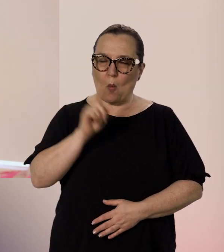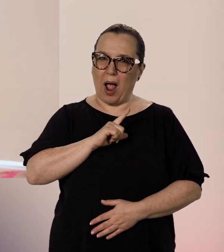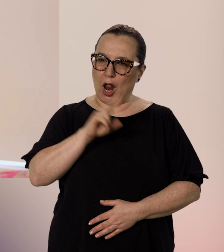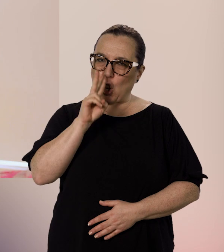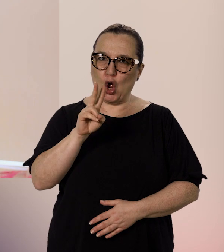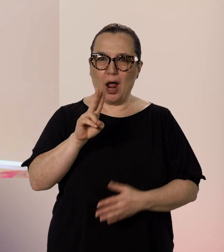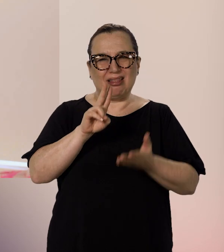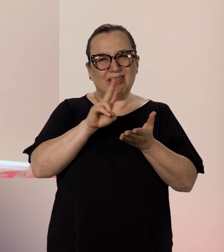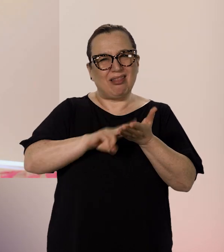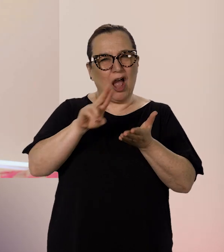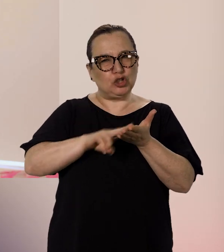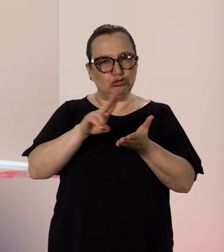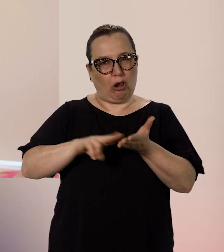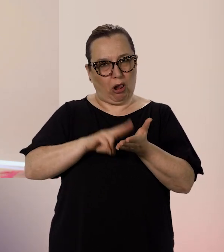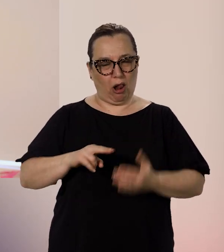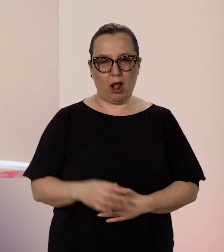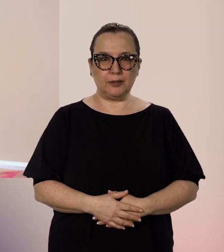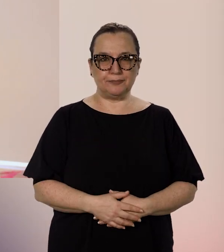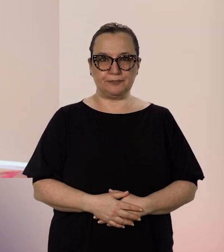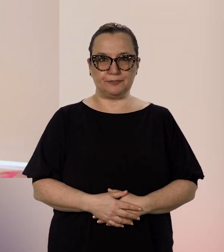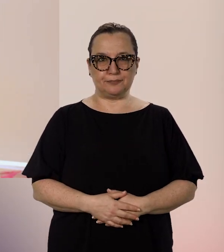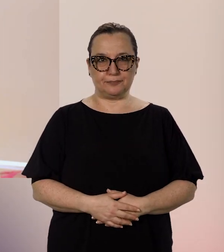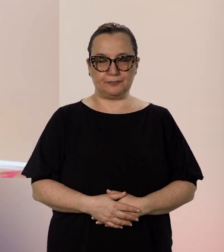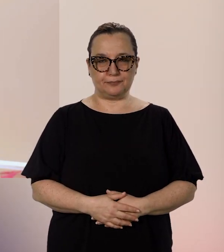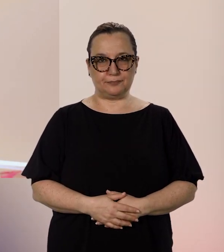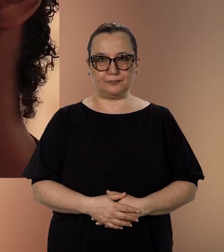large, arching ones. What that will do is make it look far more natural.